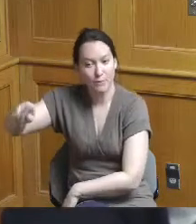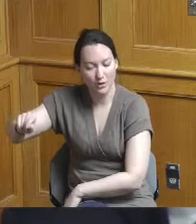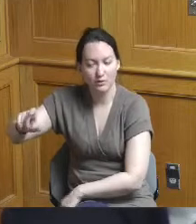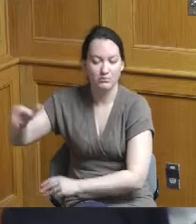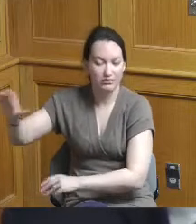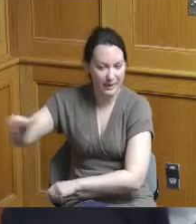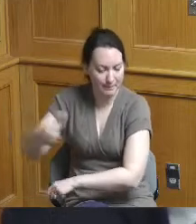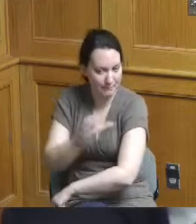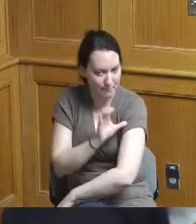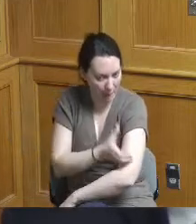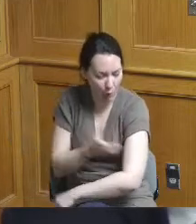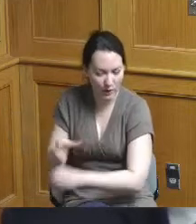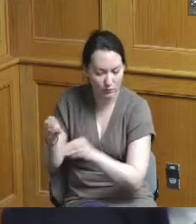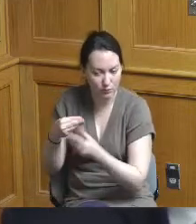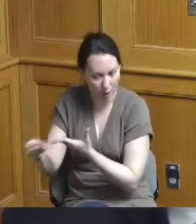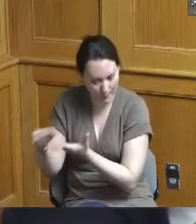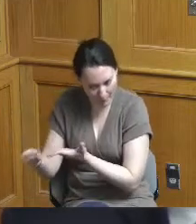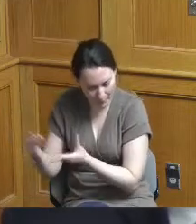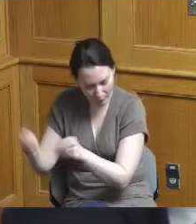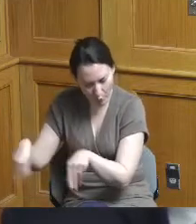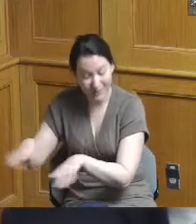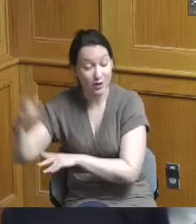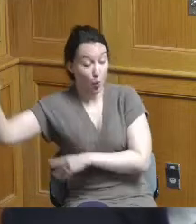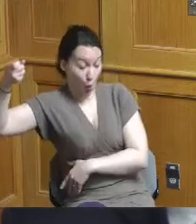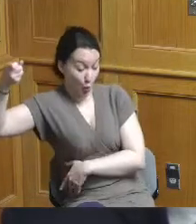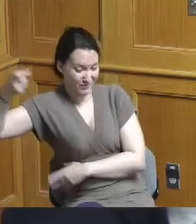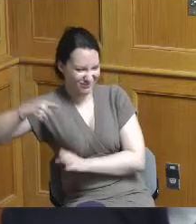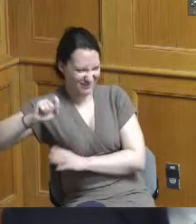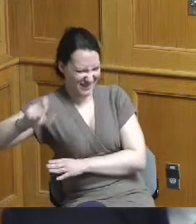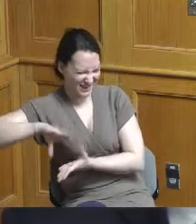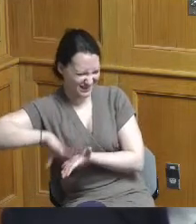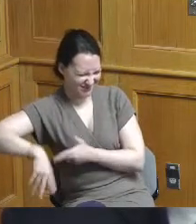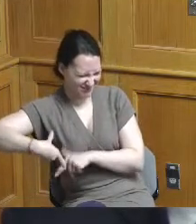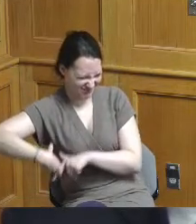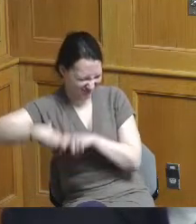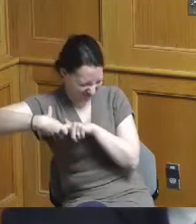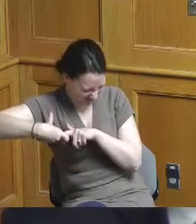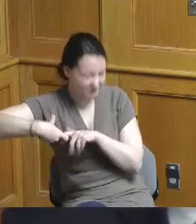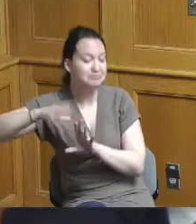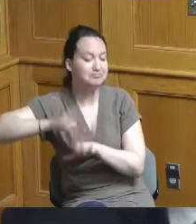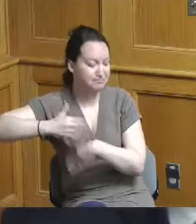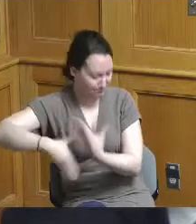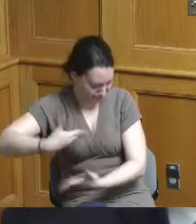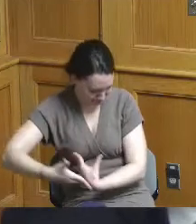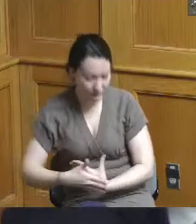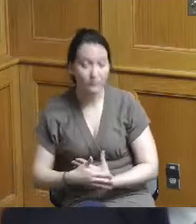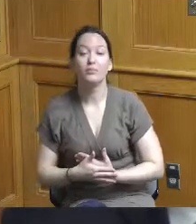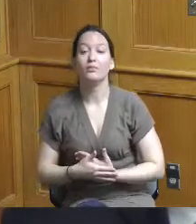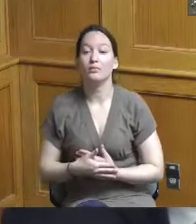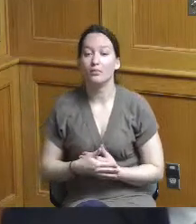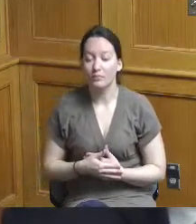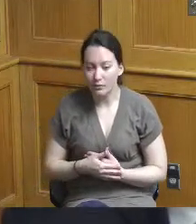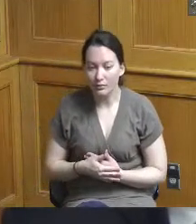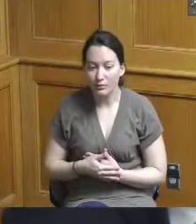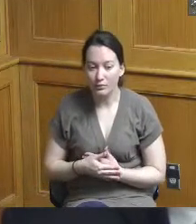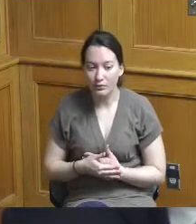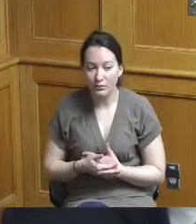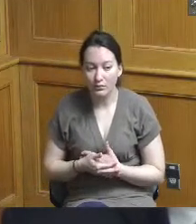to acquire property to hold that property tax exempt Etc and to do that in a way that eliminated